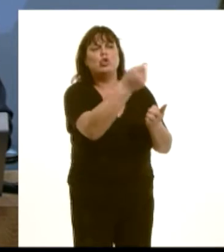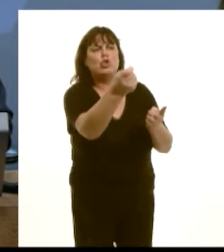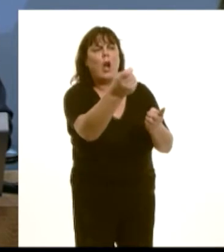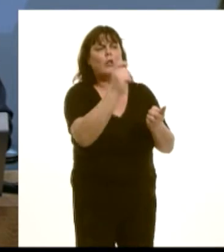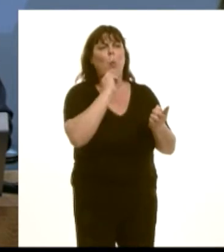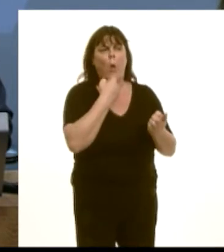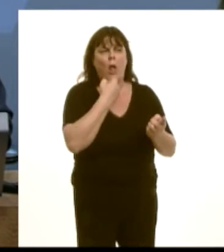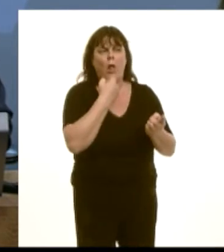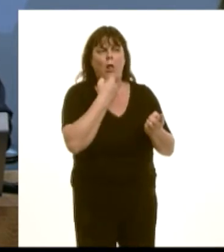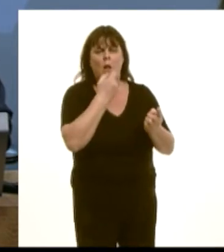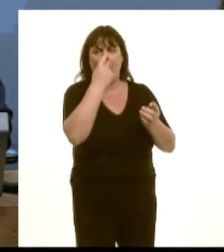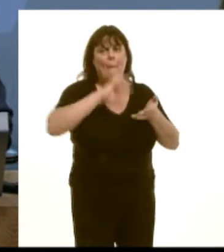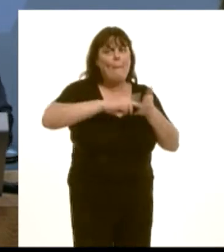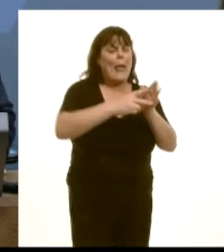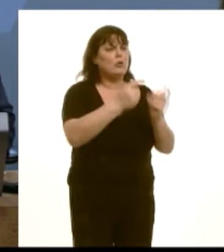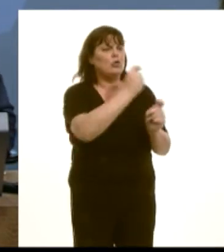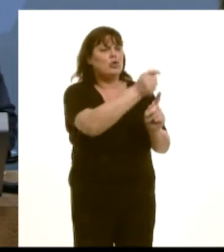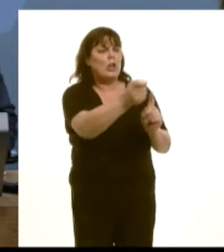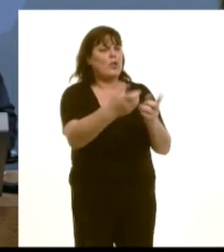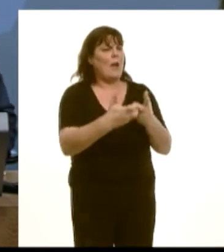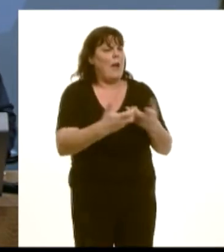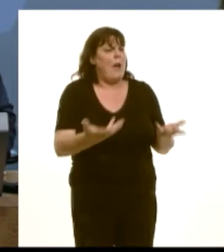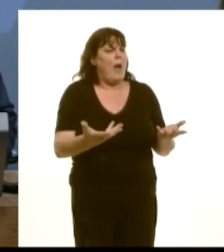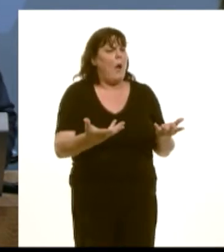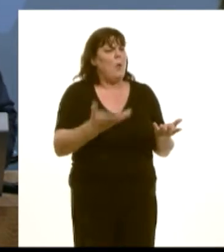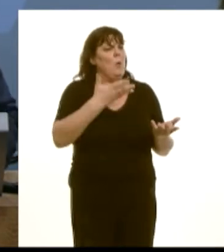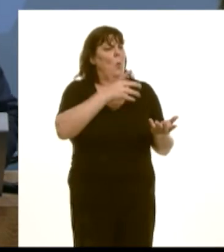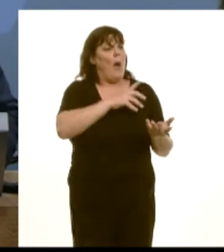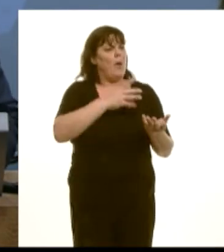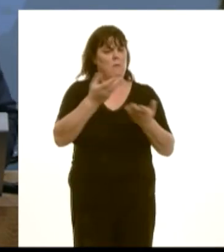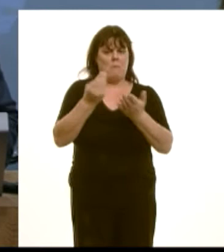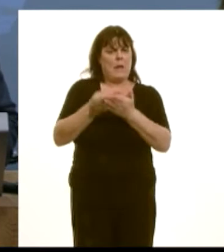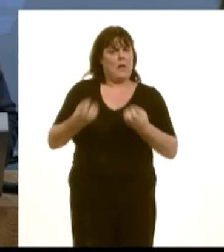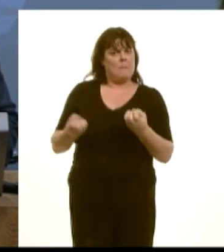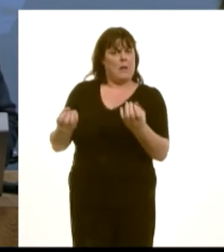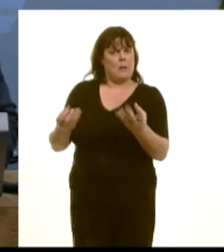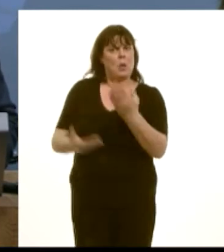envisages being chargeable to repay the finances? I cannot believe that you have gone into the